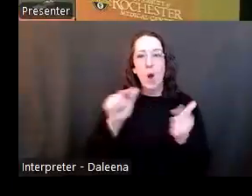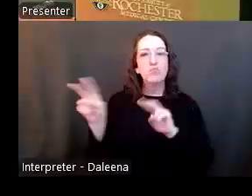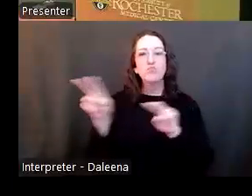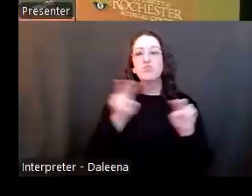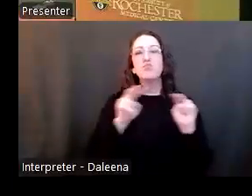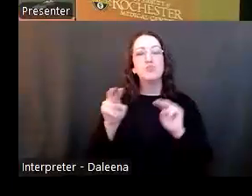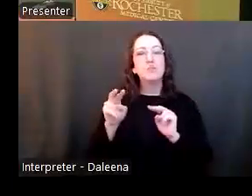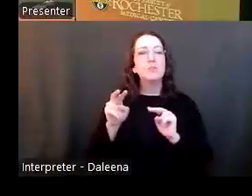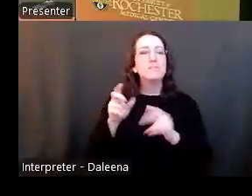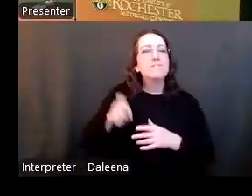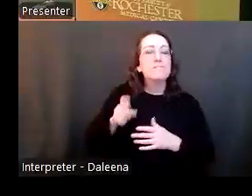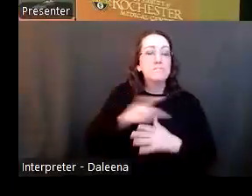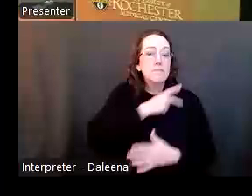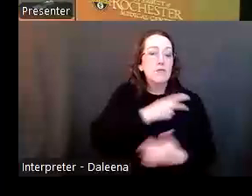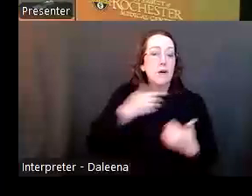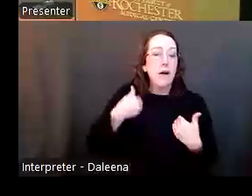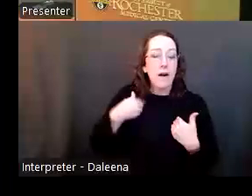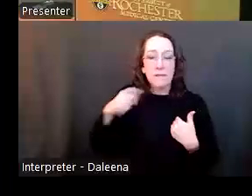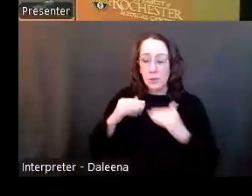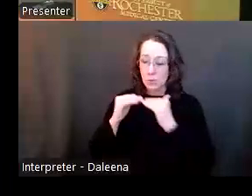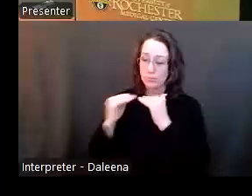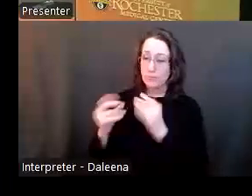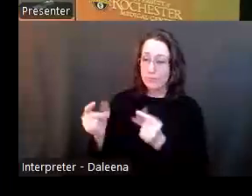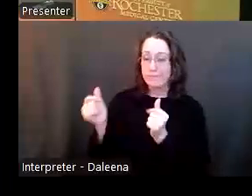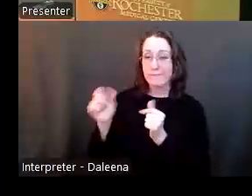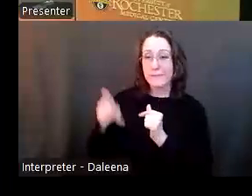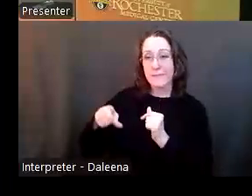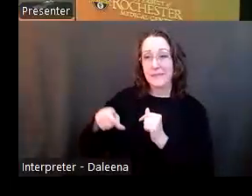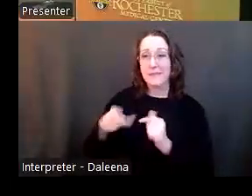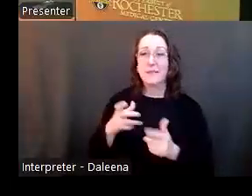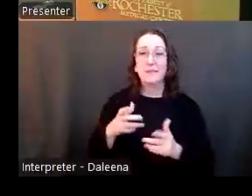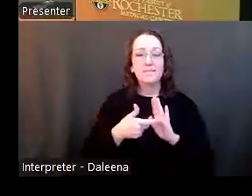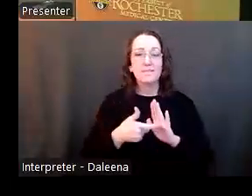that the patient has to that need to be stabilized immediately so for example I just um we admitted